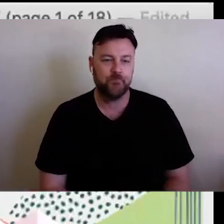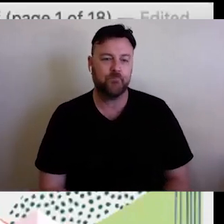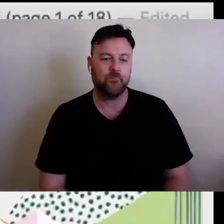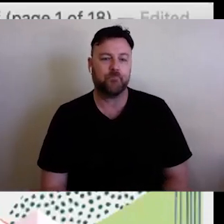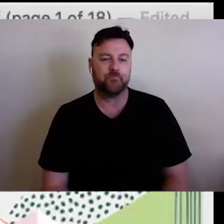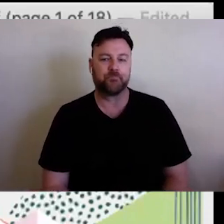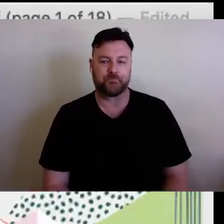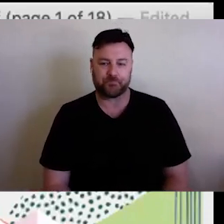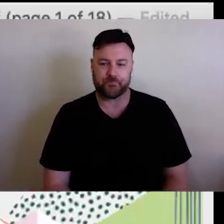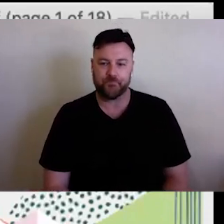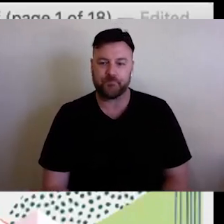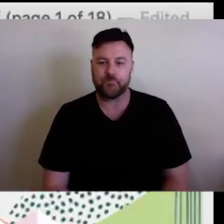if there's any technical difficulties. Otherwise I'll just